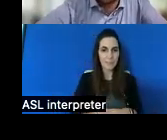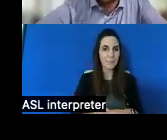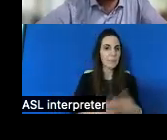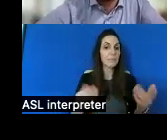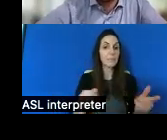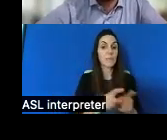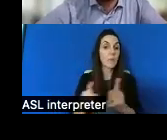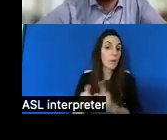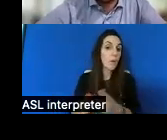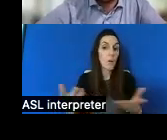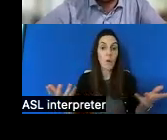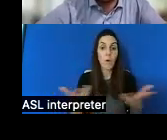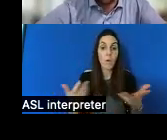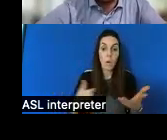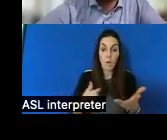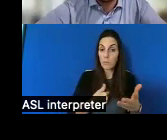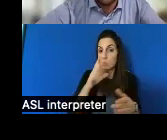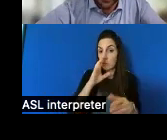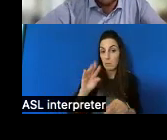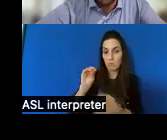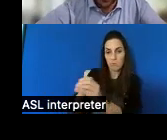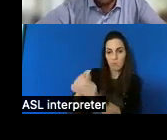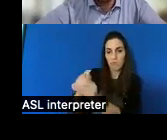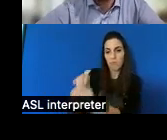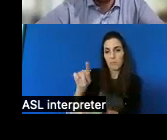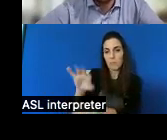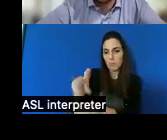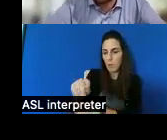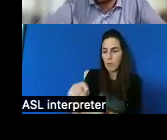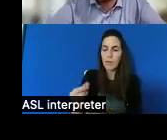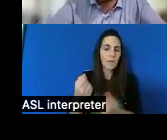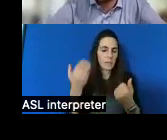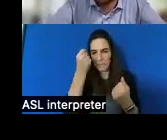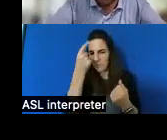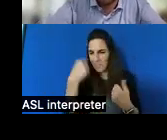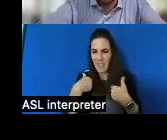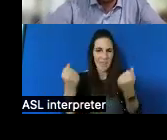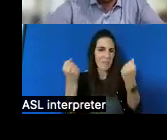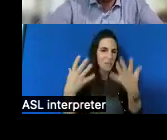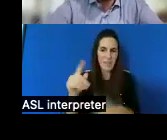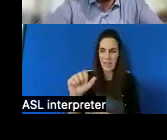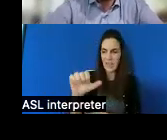in the trust what's most efficient right there's a lot of assets that can go into a trust um and